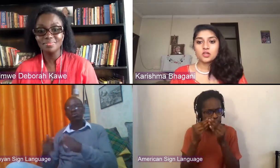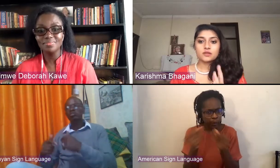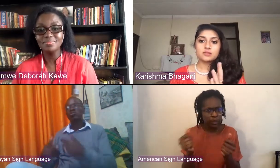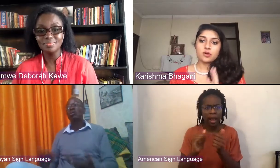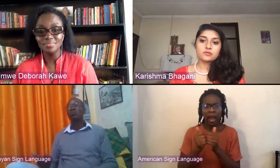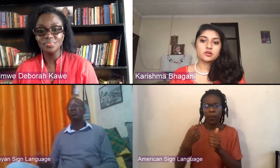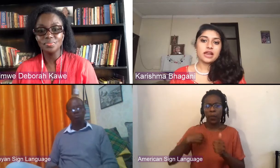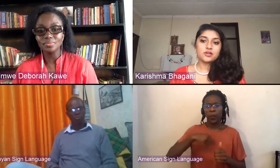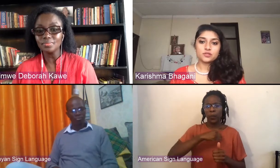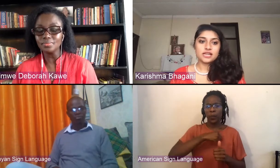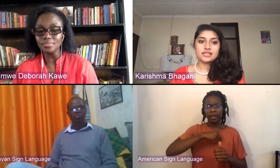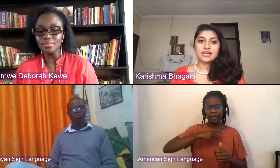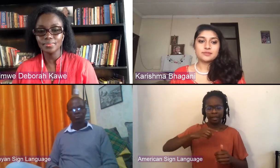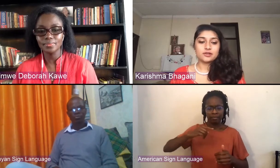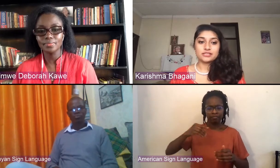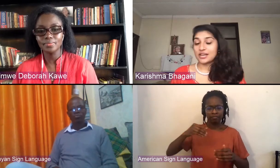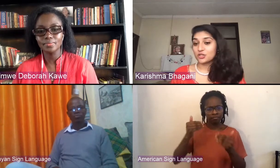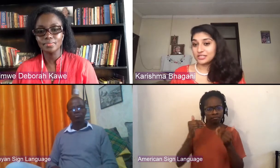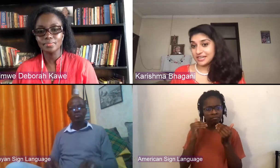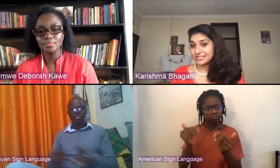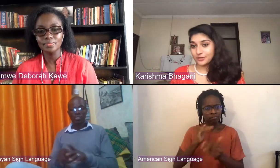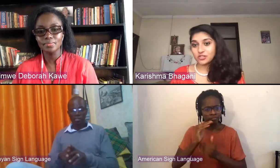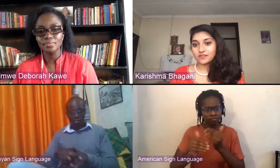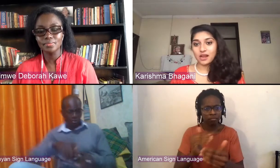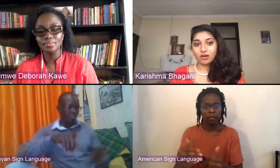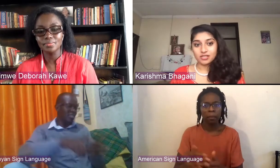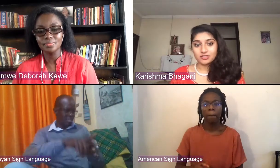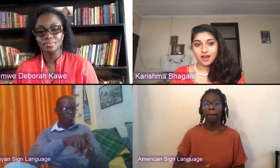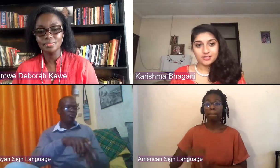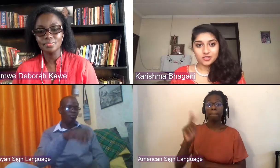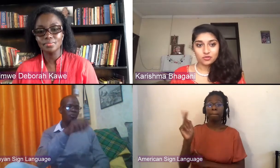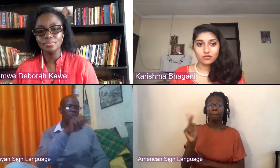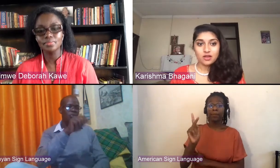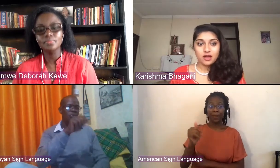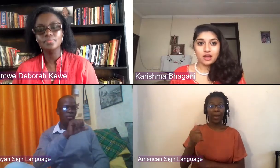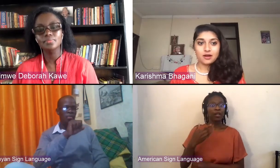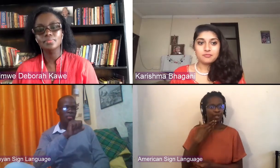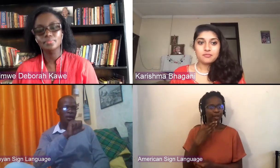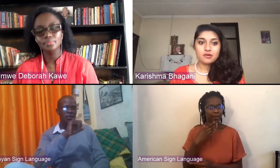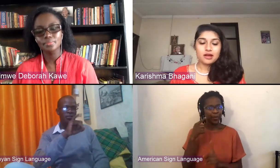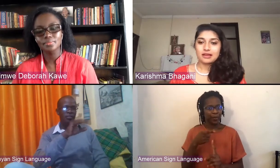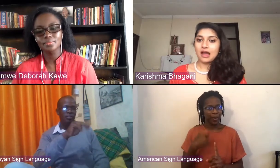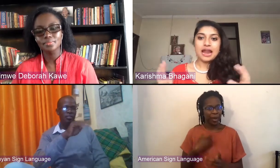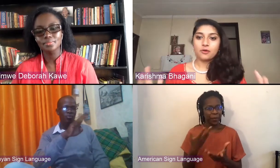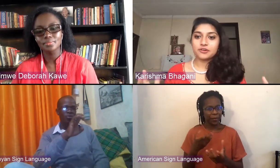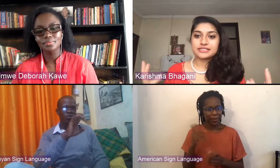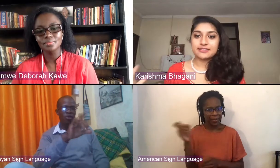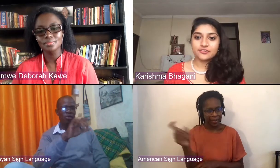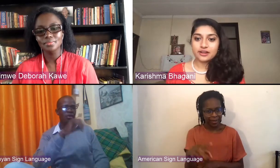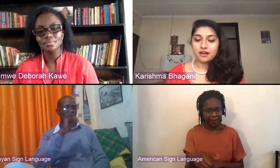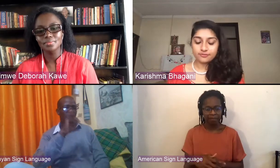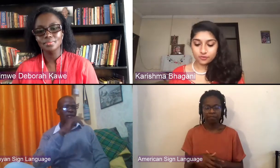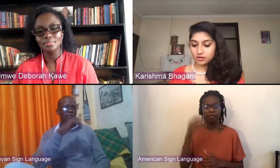You know Asiimwe I'm so glad you said that because it's actually the next question that I wanted to ask you. An hour is never enough for us